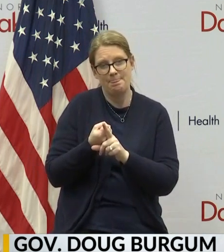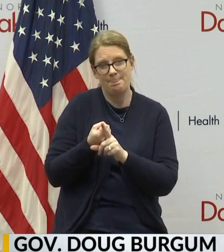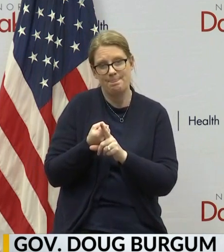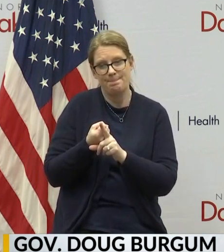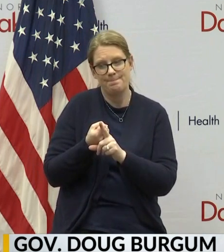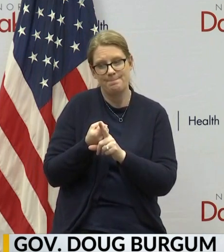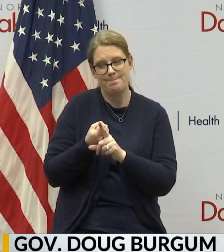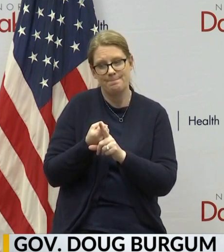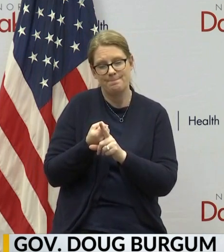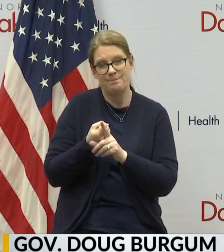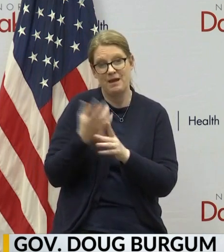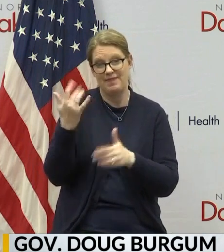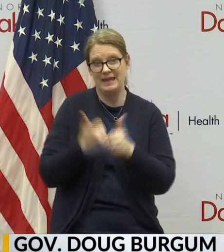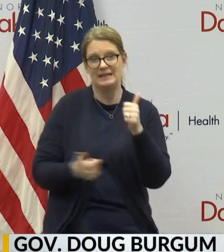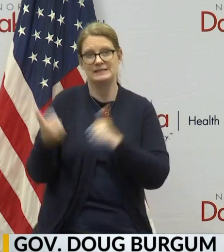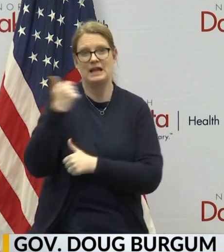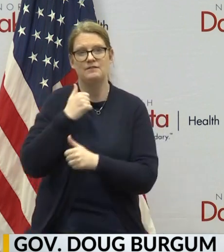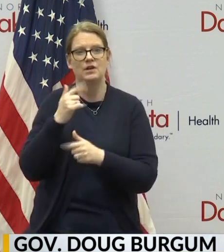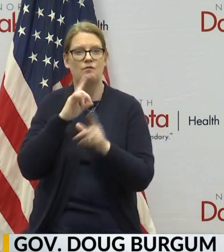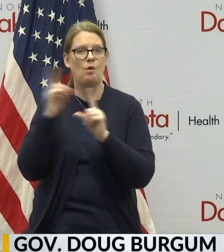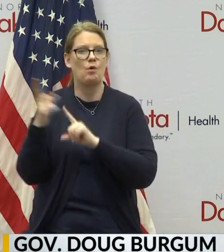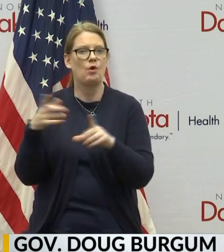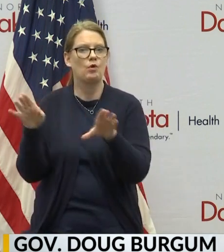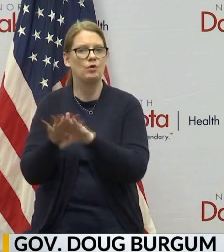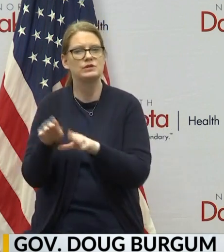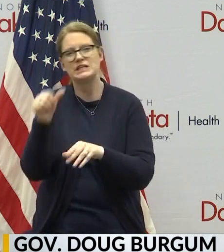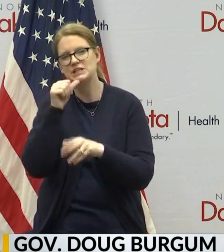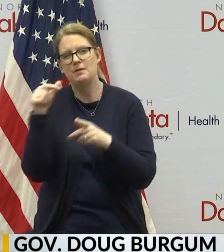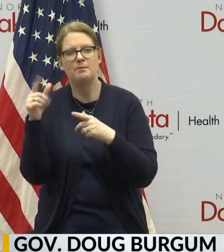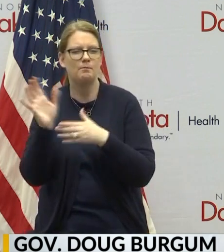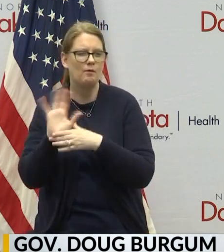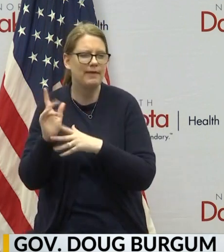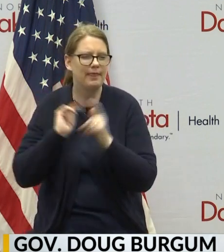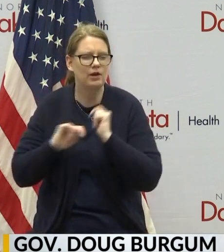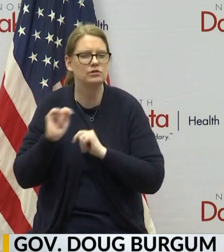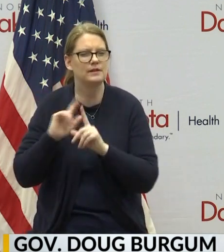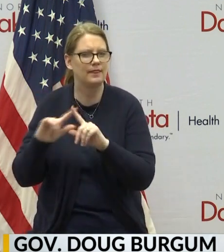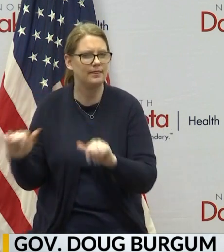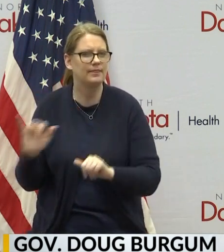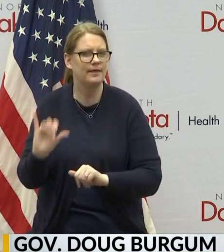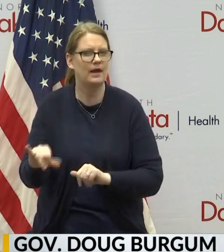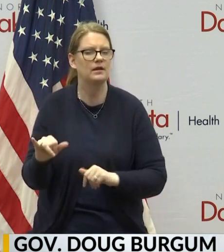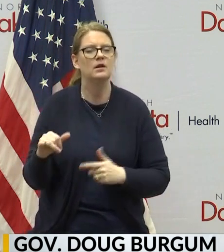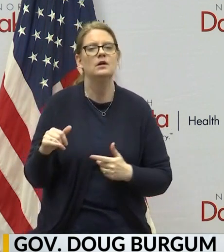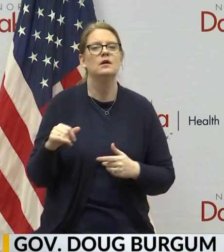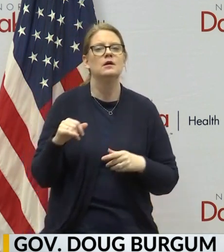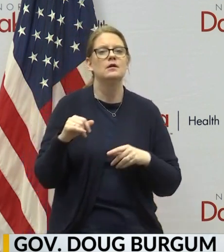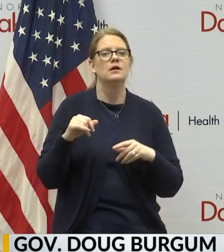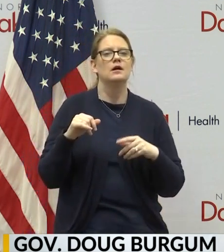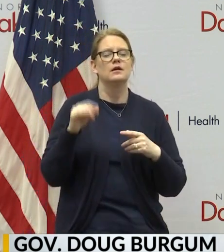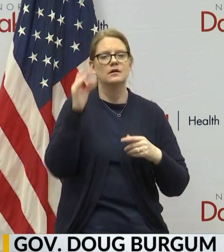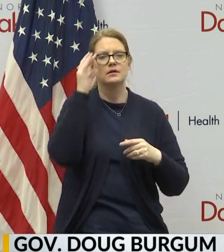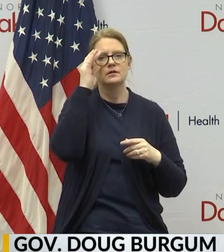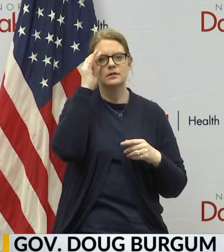PERTAINED NOT ONLY TO EMPLOYEES THEY WERE IMPACTED BY SOME OF